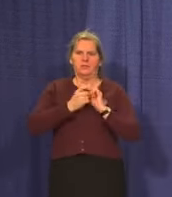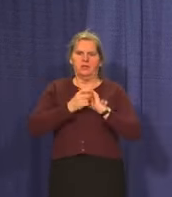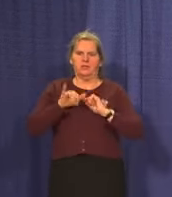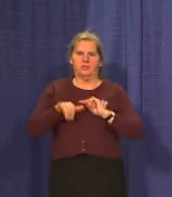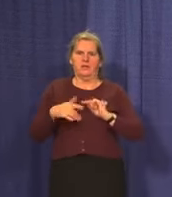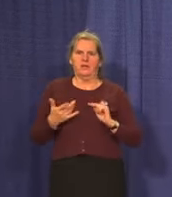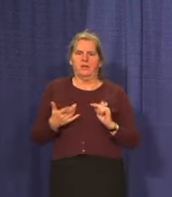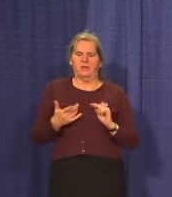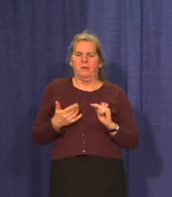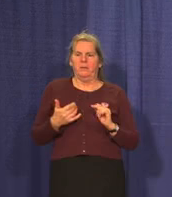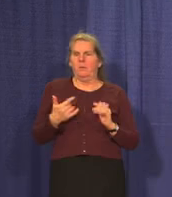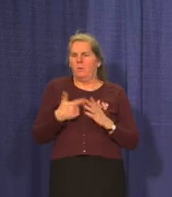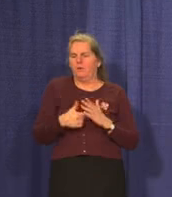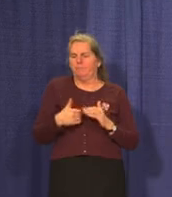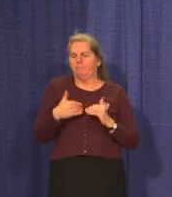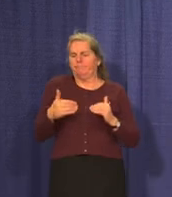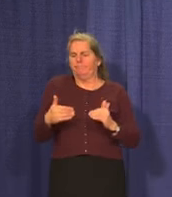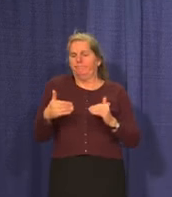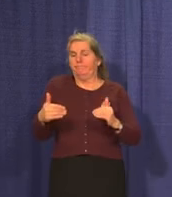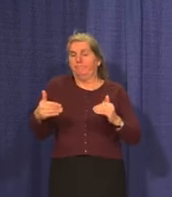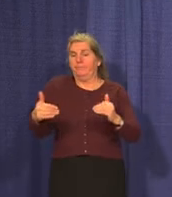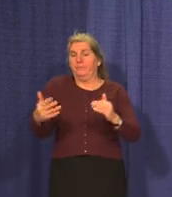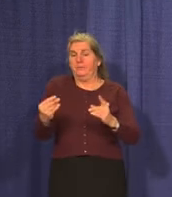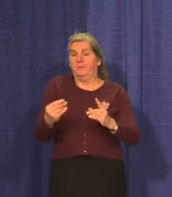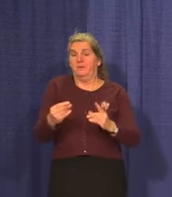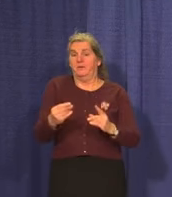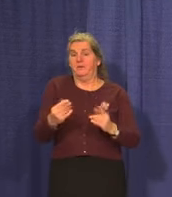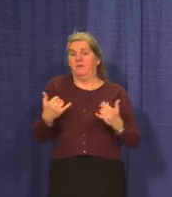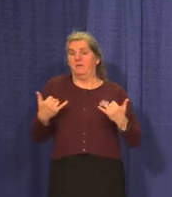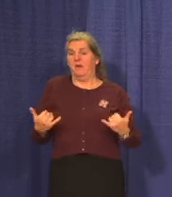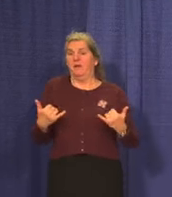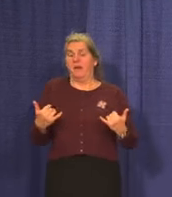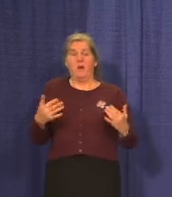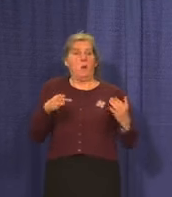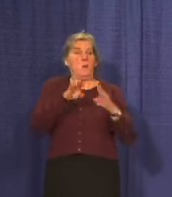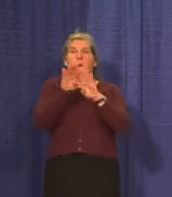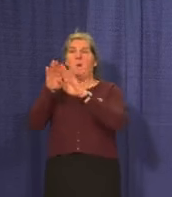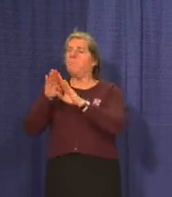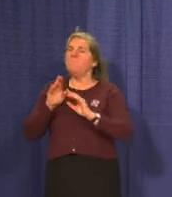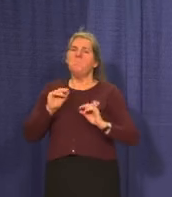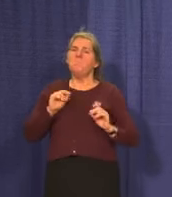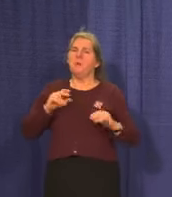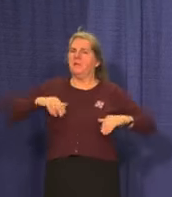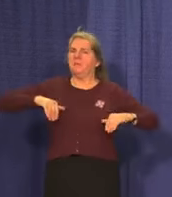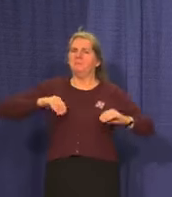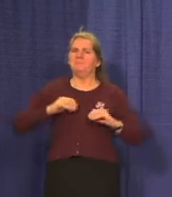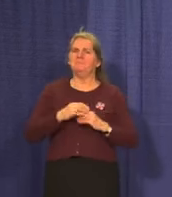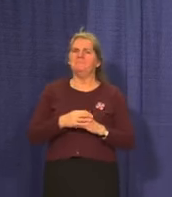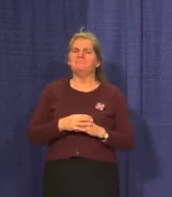WHAT ORDER. BUT NO, I DON'T FEEL WE ARE AT THAT POINT. REALLY, THIS IS ABOUT ADDRESSING